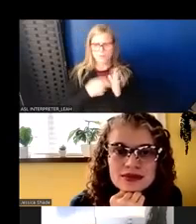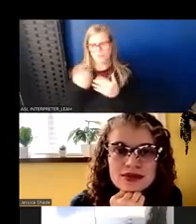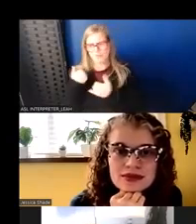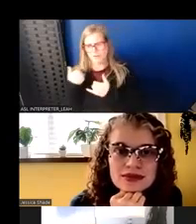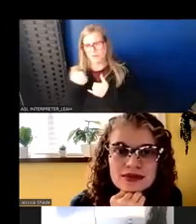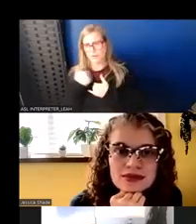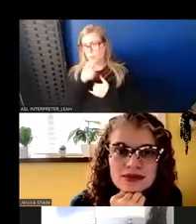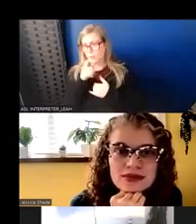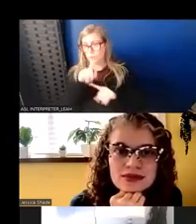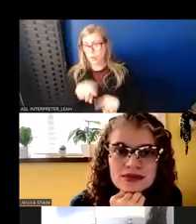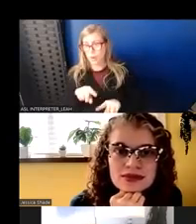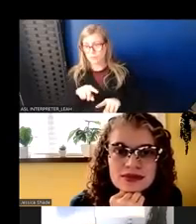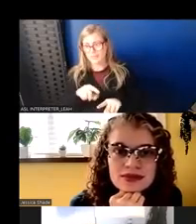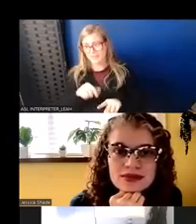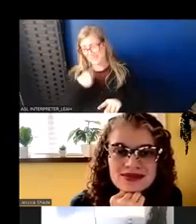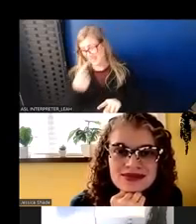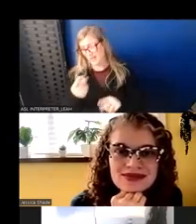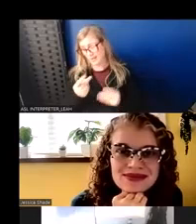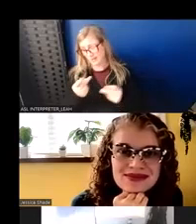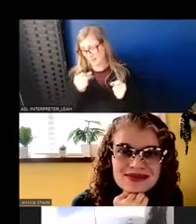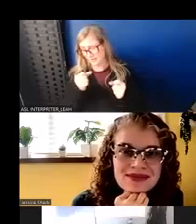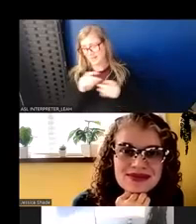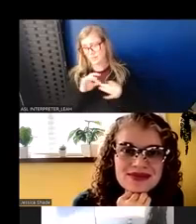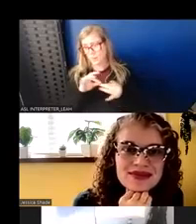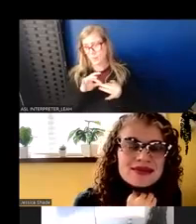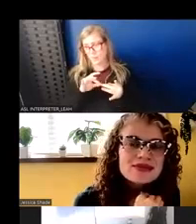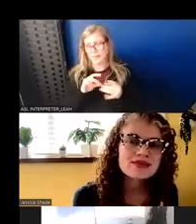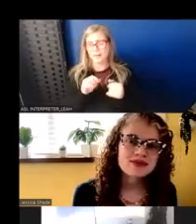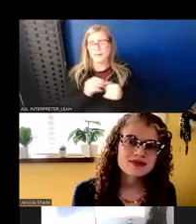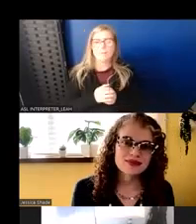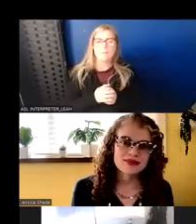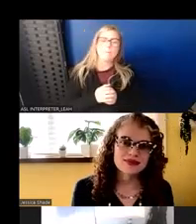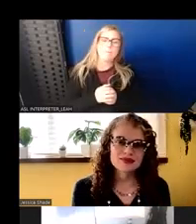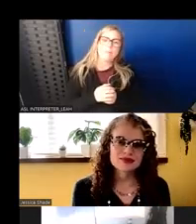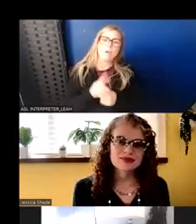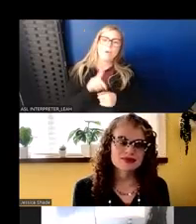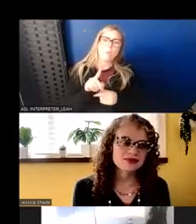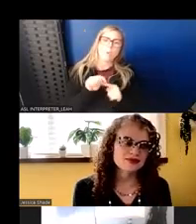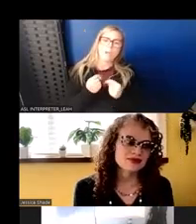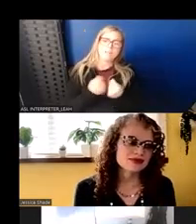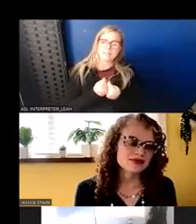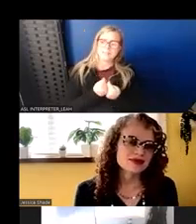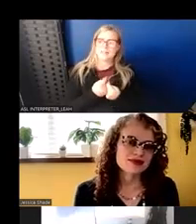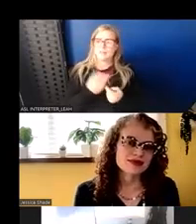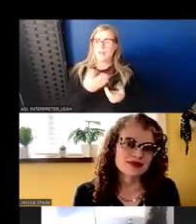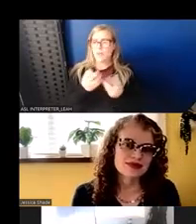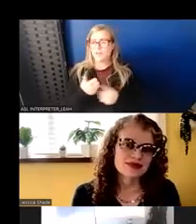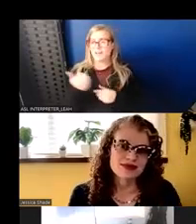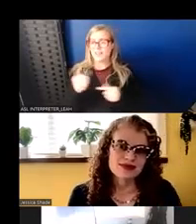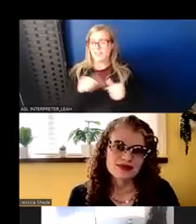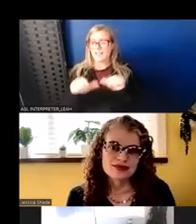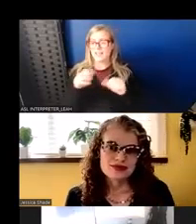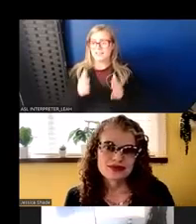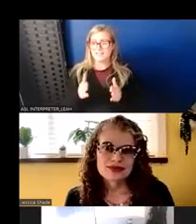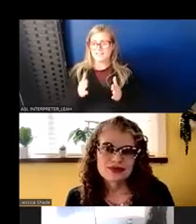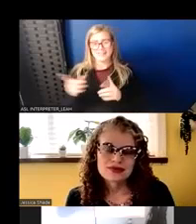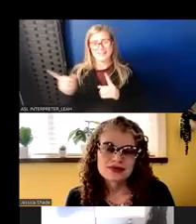So I'll just tell a quick story. One of my teams, I really wanted the other scientists to come with me to the community stakeholder meeting.